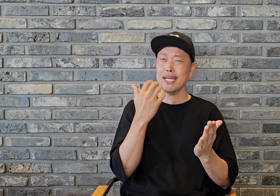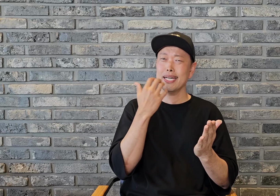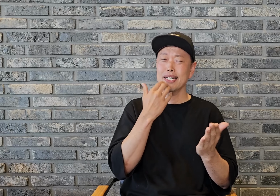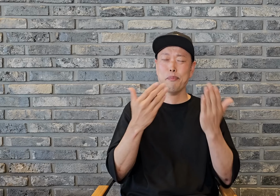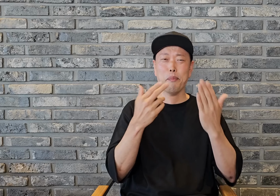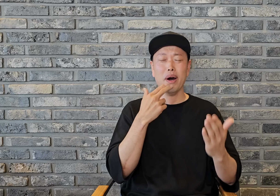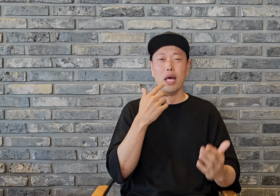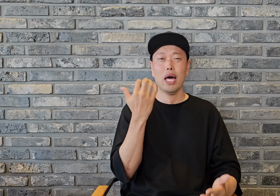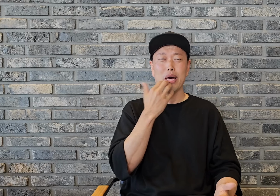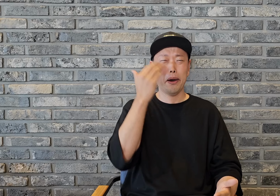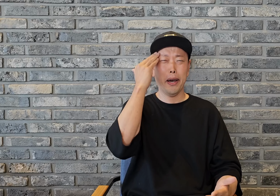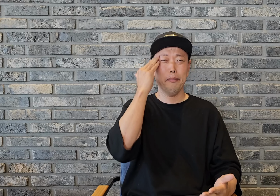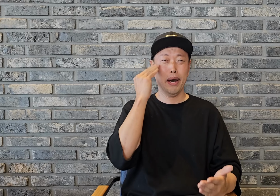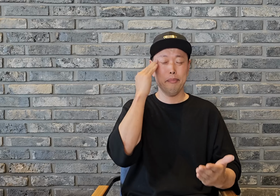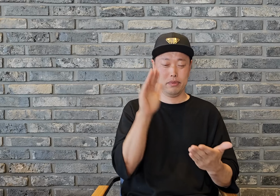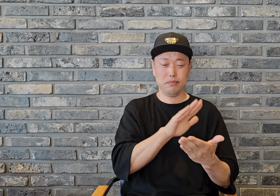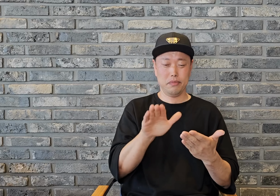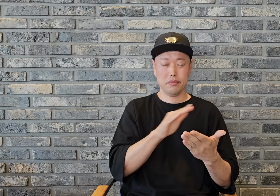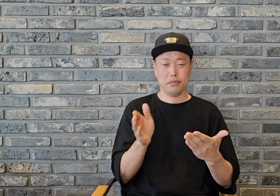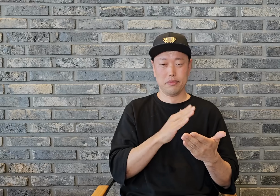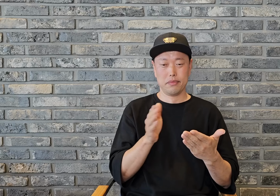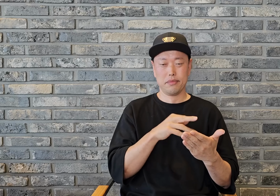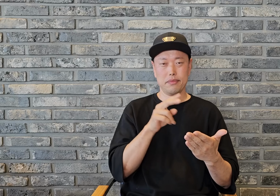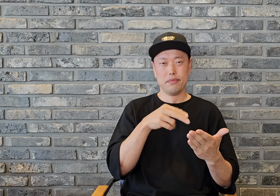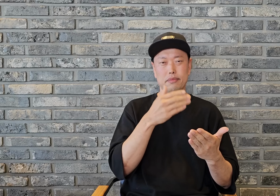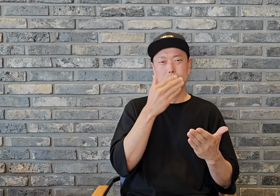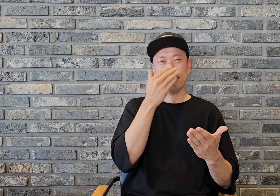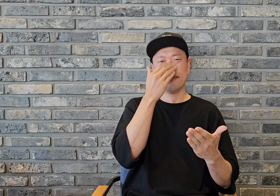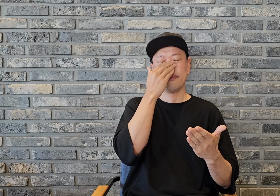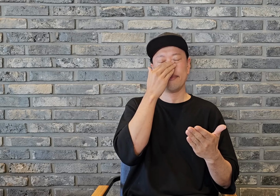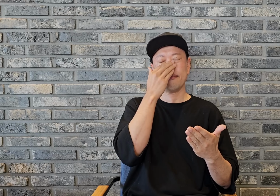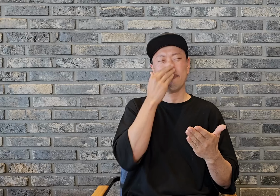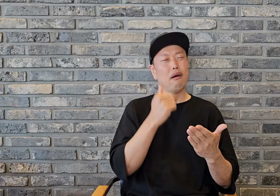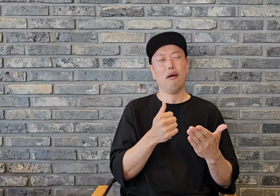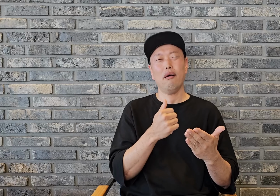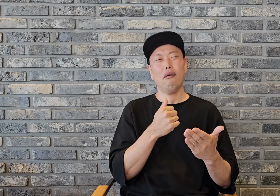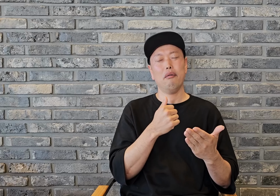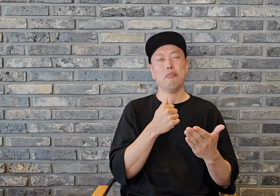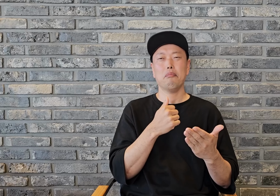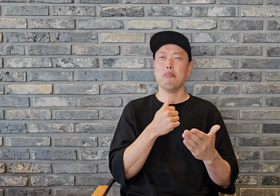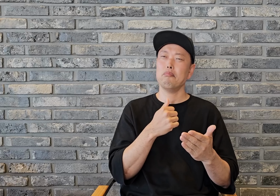are mostly in black and white, so it feels a little boring to me.